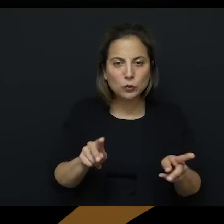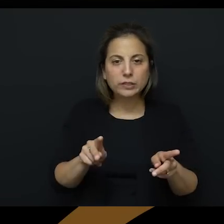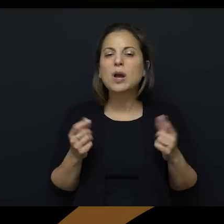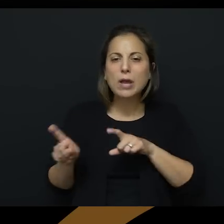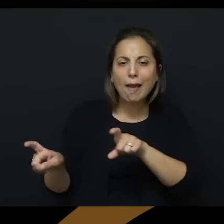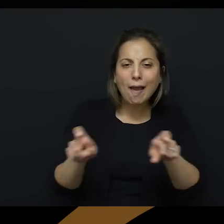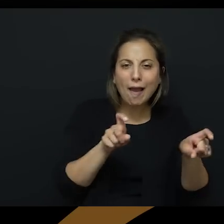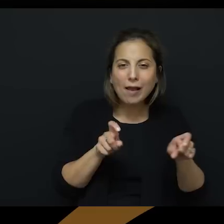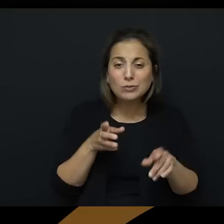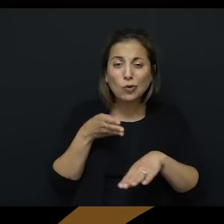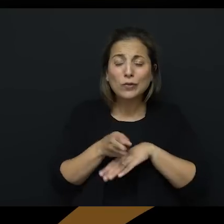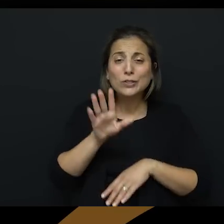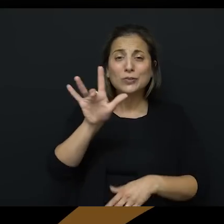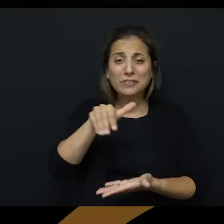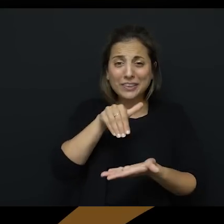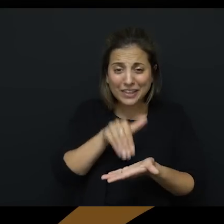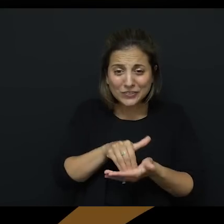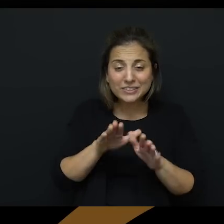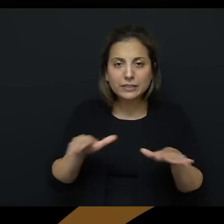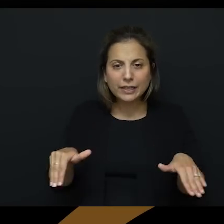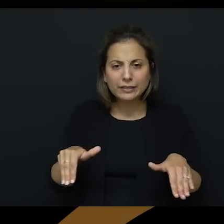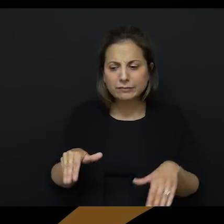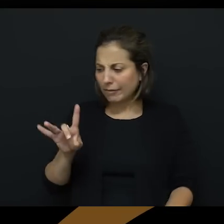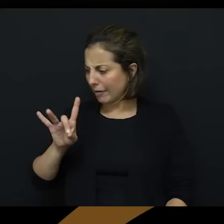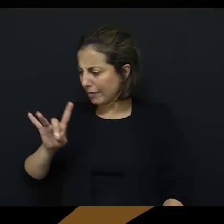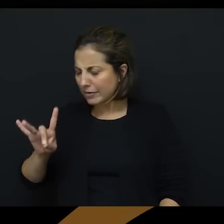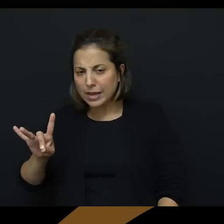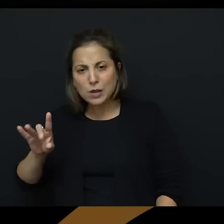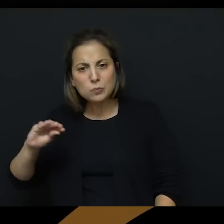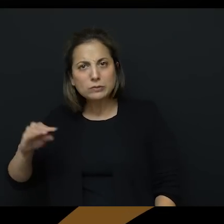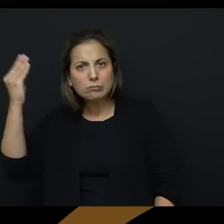We asked over 25,000 children and 88% told us